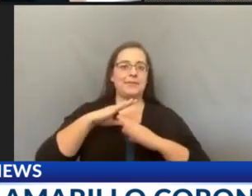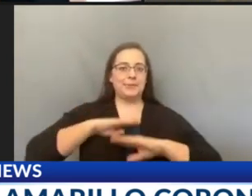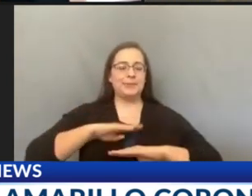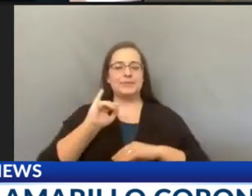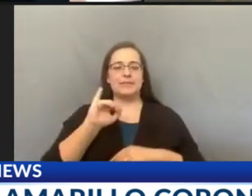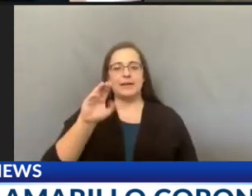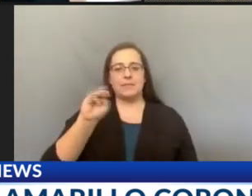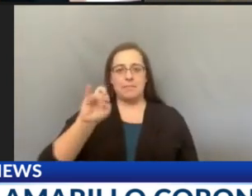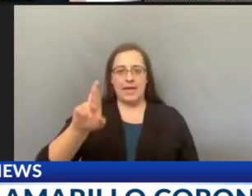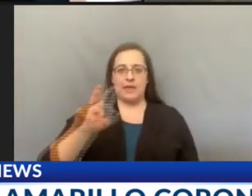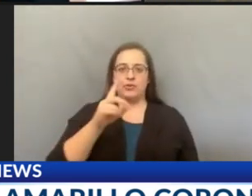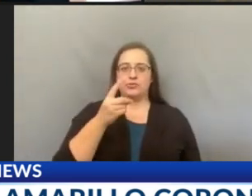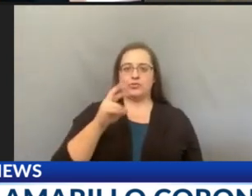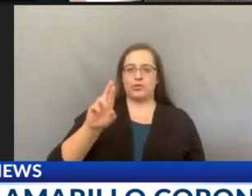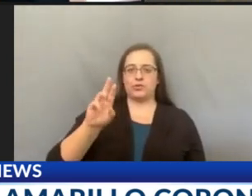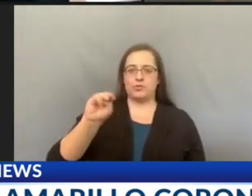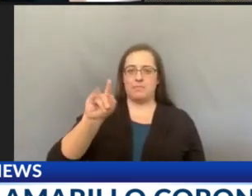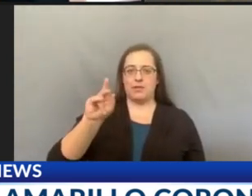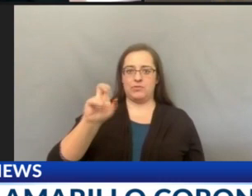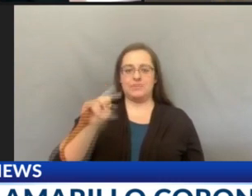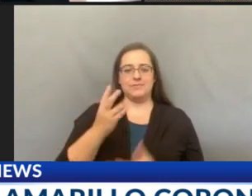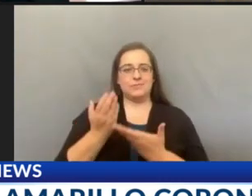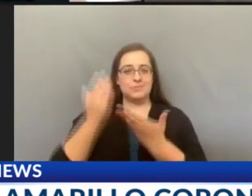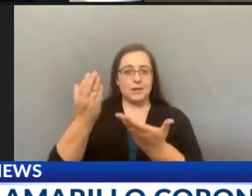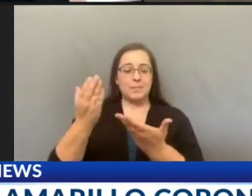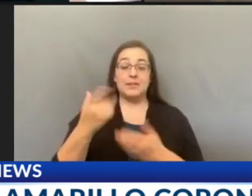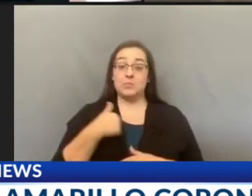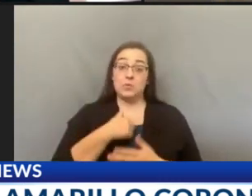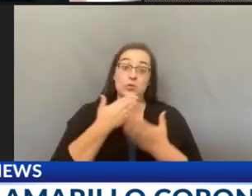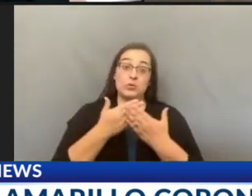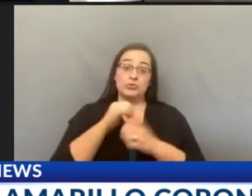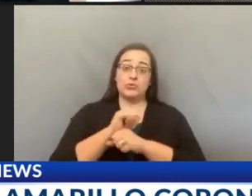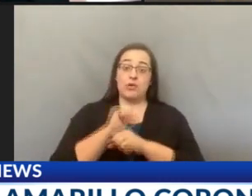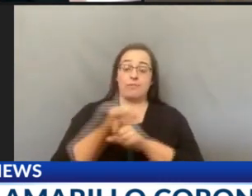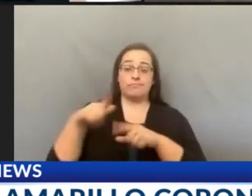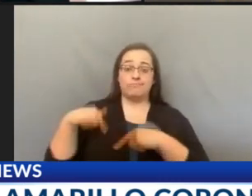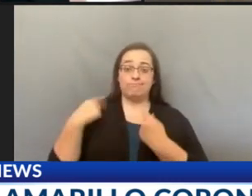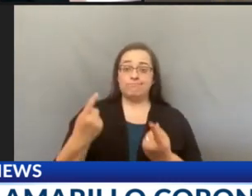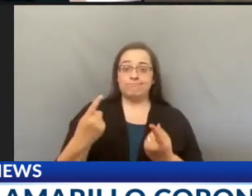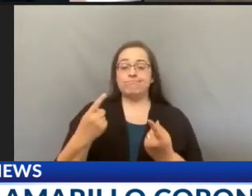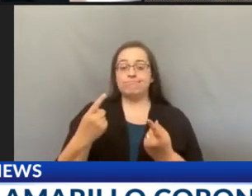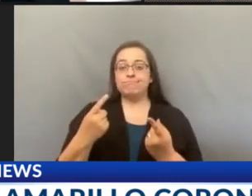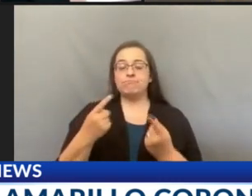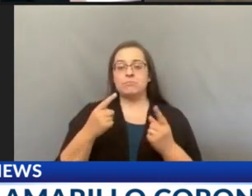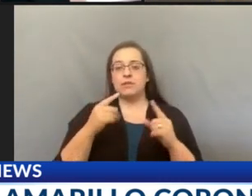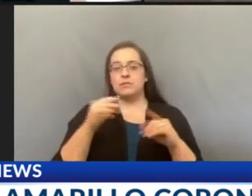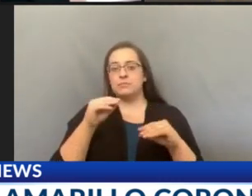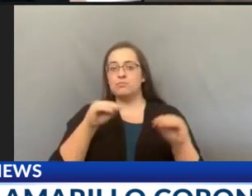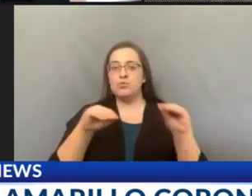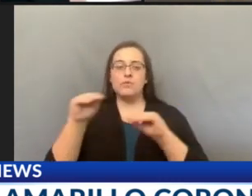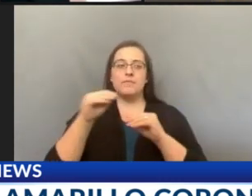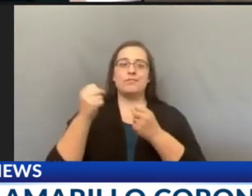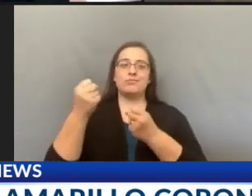MOVING ABOUT ALSO TO BE AWARE OF OTHERS' CONCERNS AND TAKE THAT INTO ACCOUNT AS YOU GO SHOPPING WERE MASK AS THE MAYOR AND DR. MILTON HAVE BOTH SUGGESTED OR